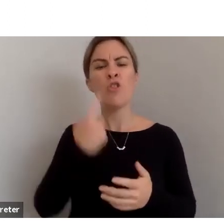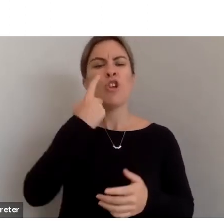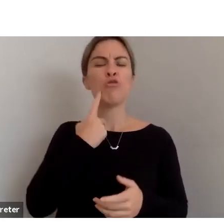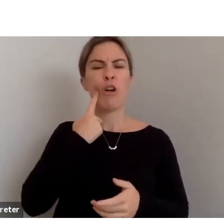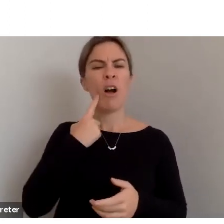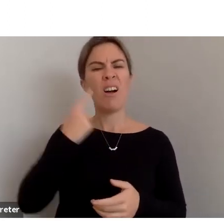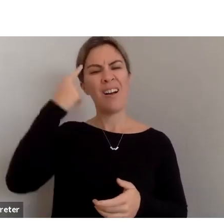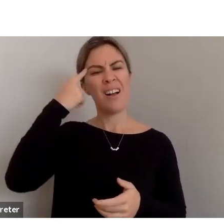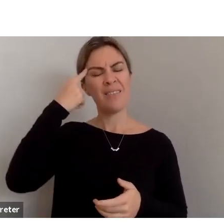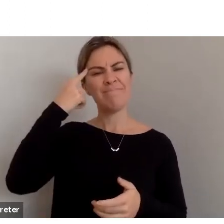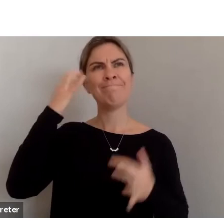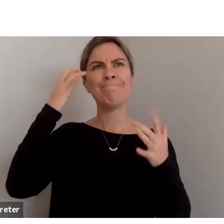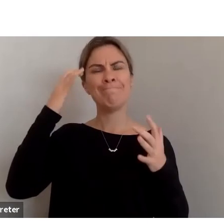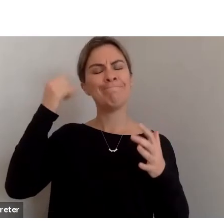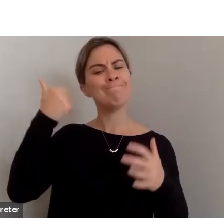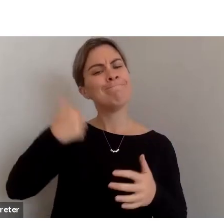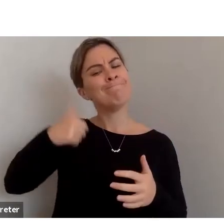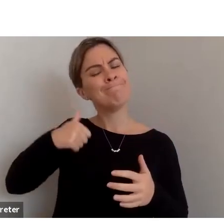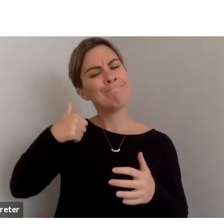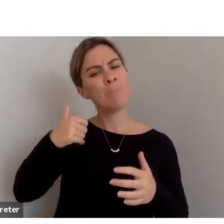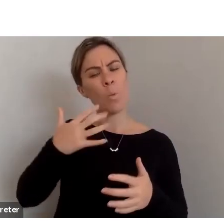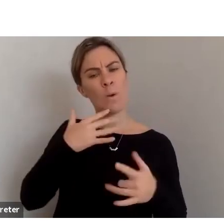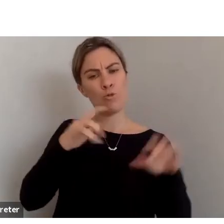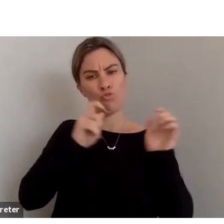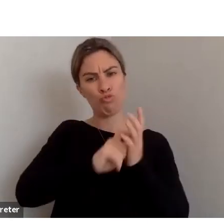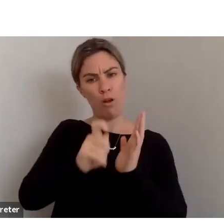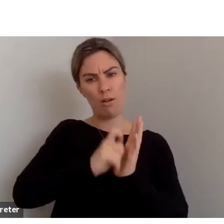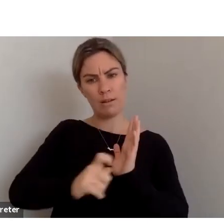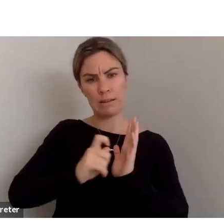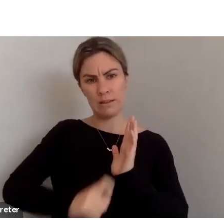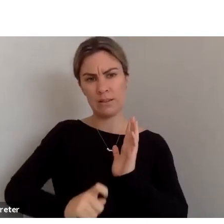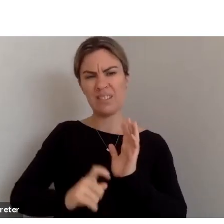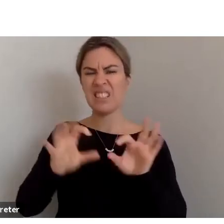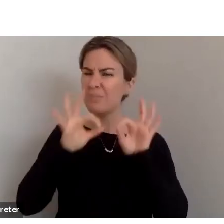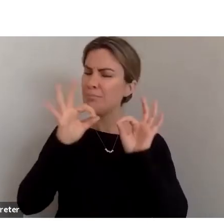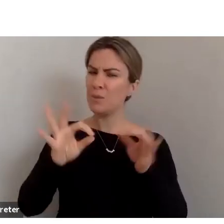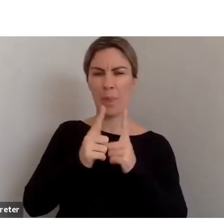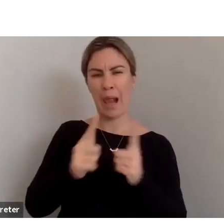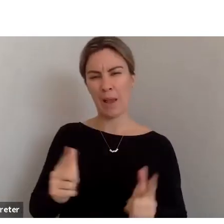talking and writing. A ticket only with language.